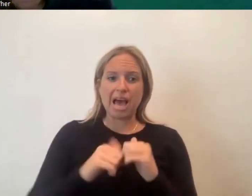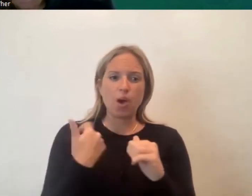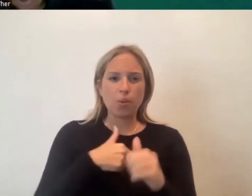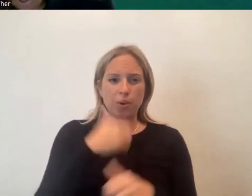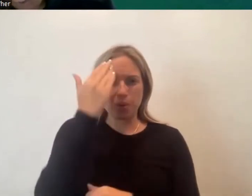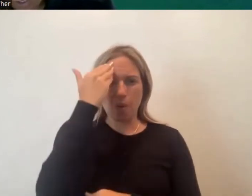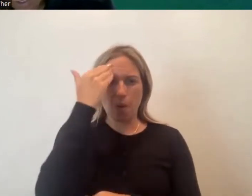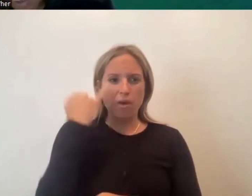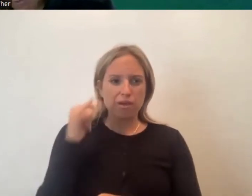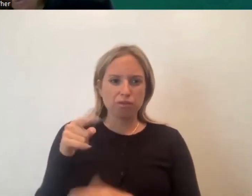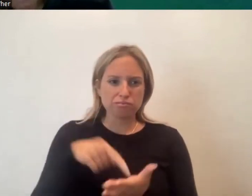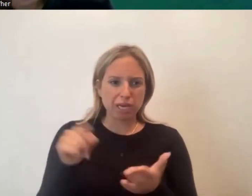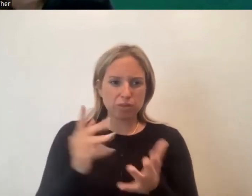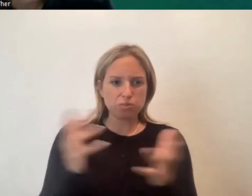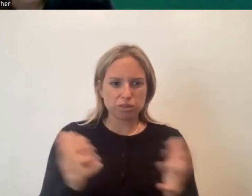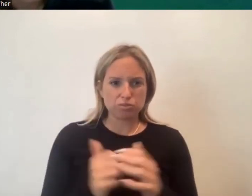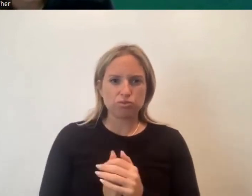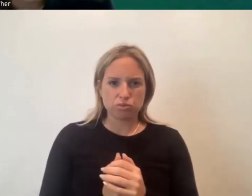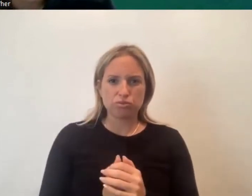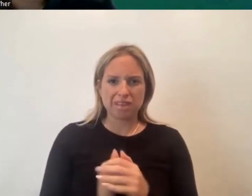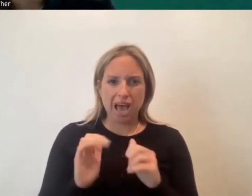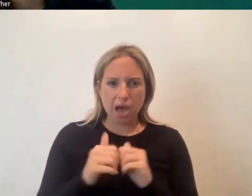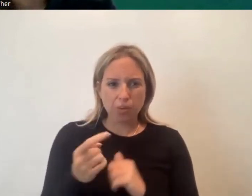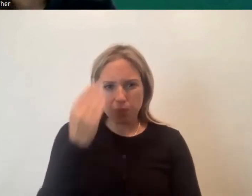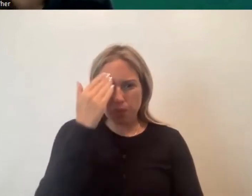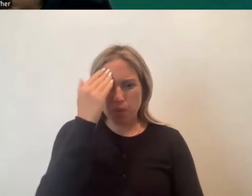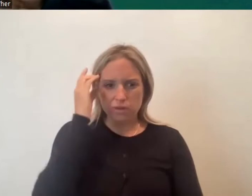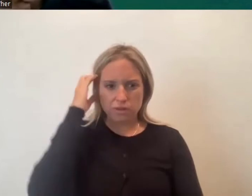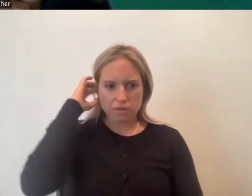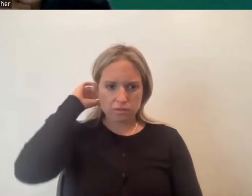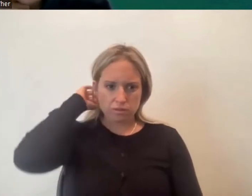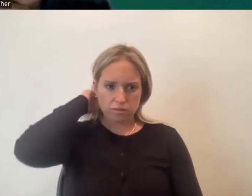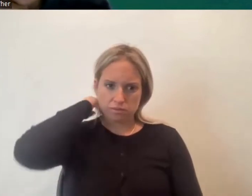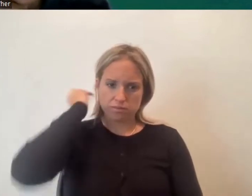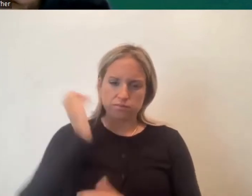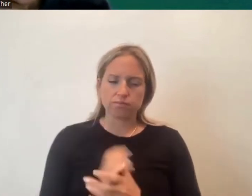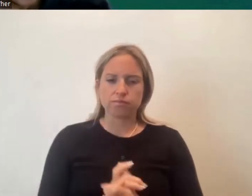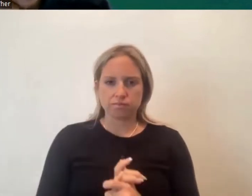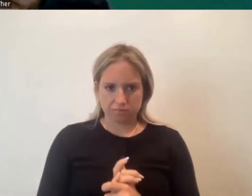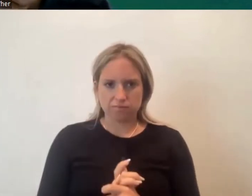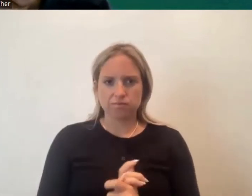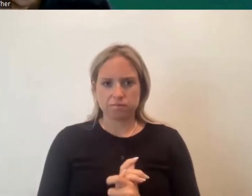How will you know if that has happened to you and Social Security is now looking at